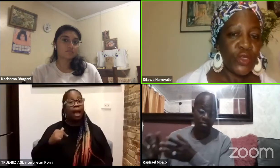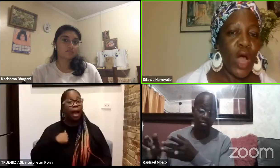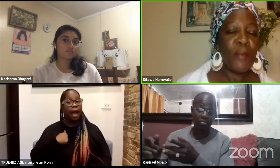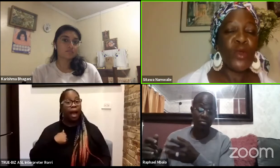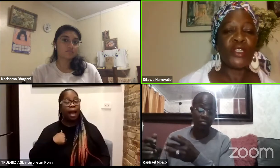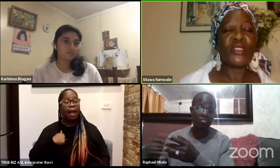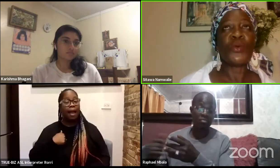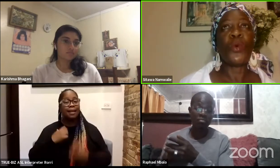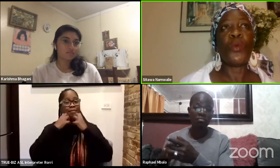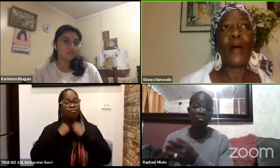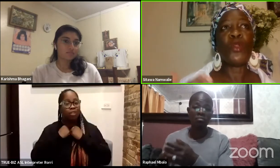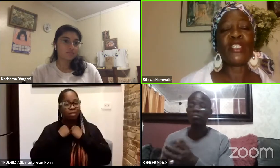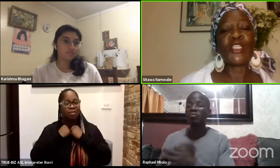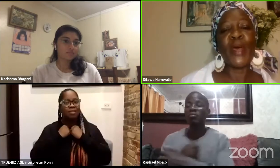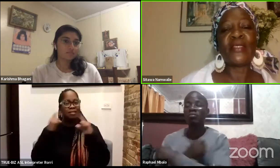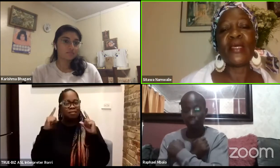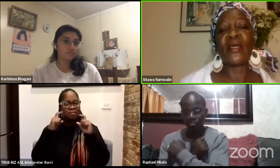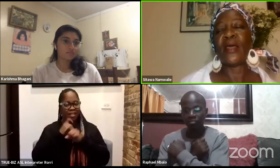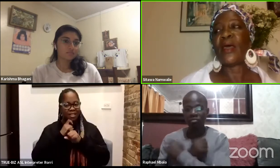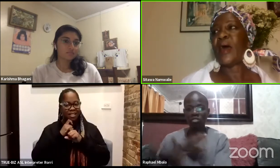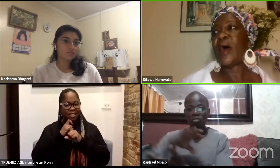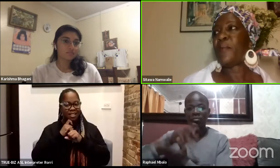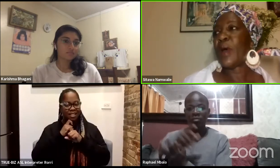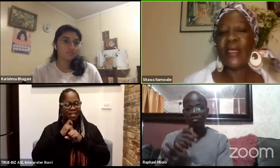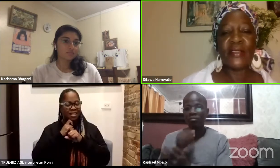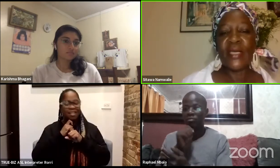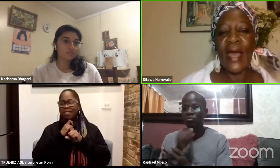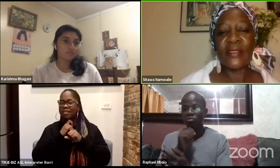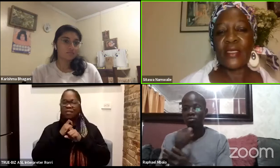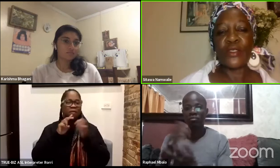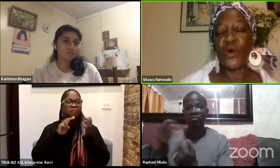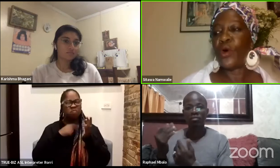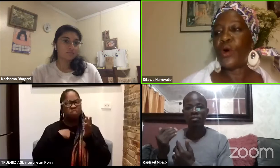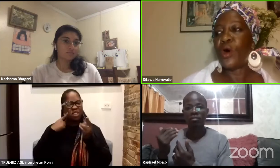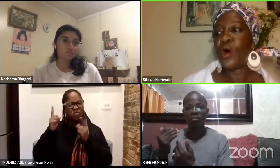So I'm not expecting easy answers or or writing pieces